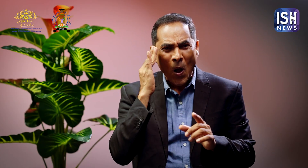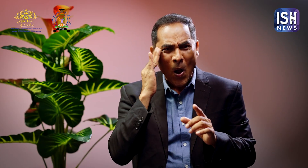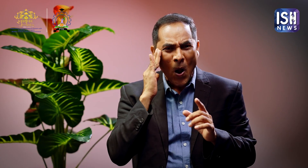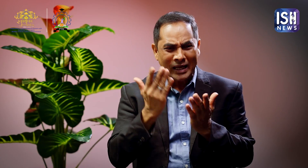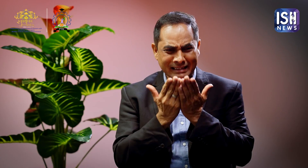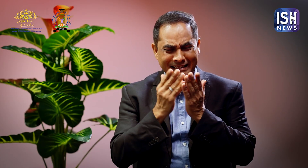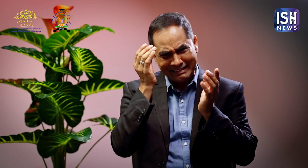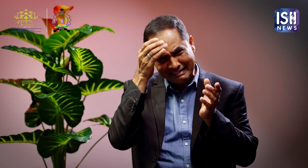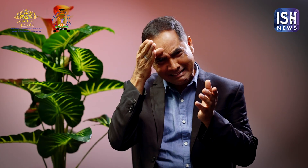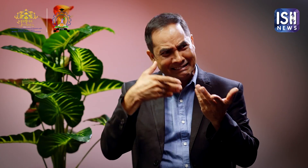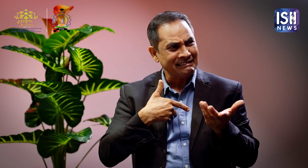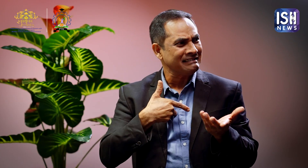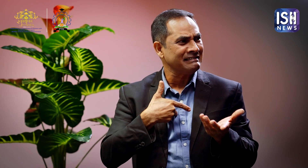As an educator, I understand this well.